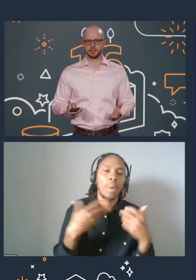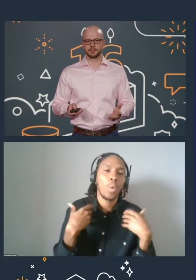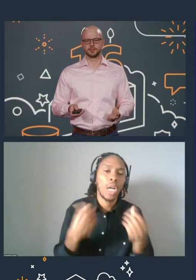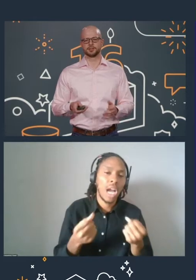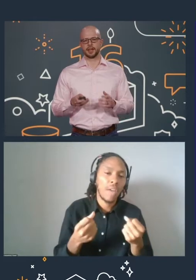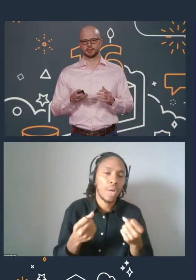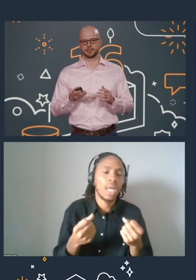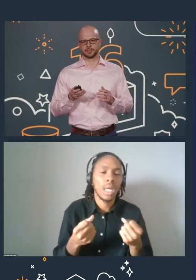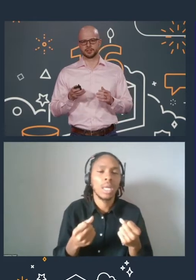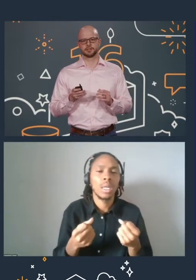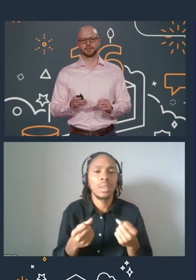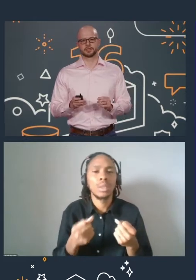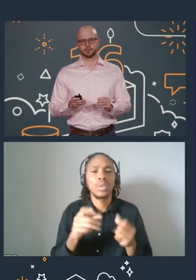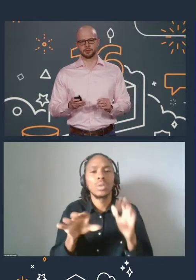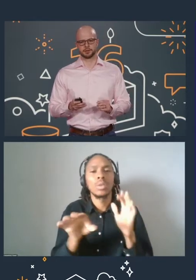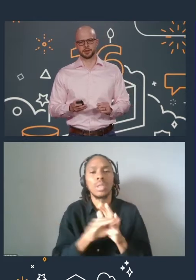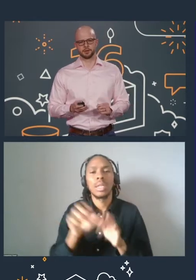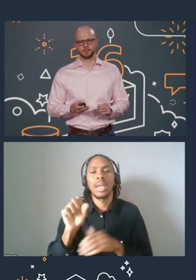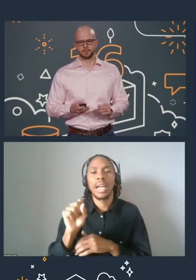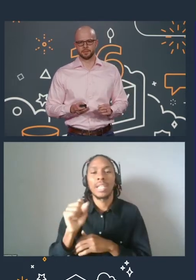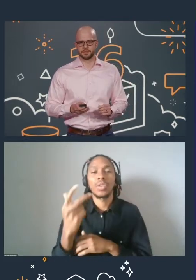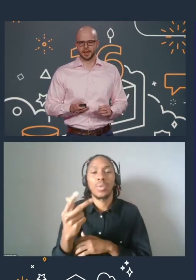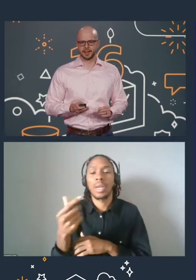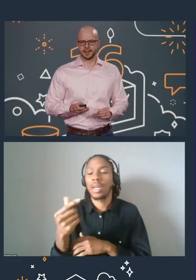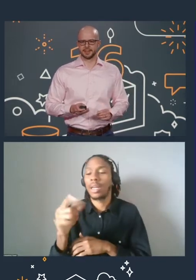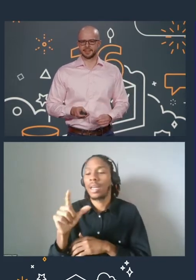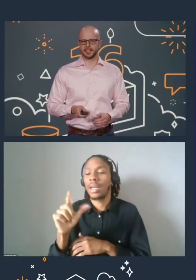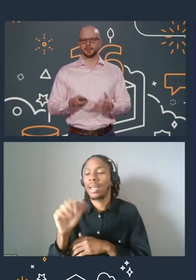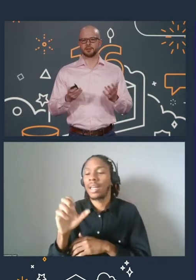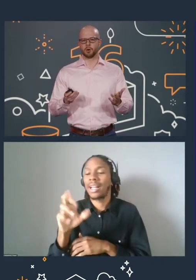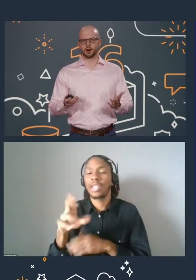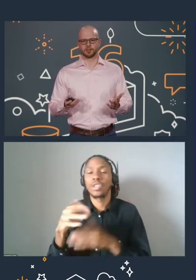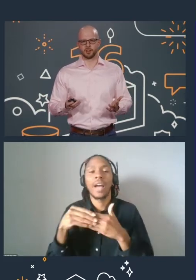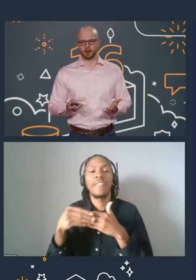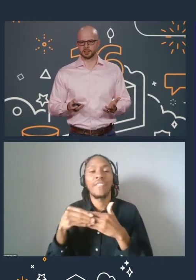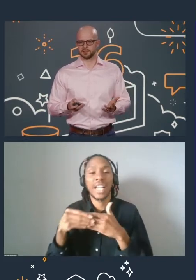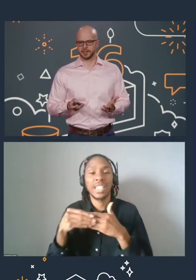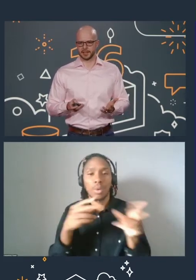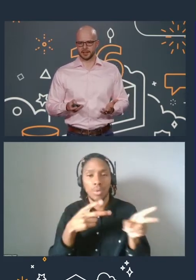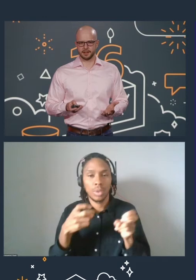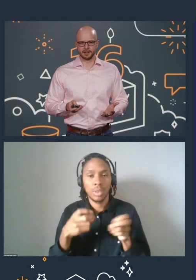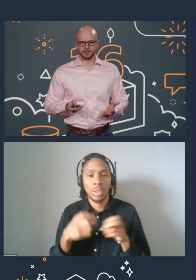you can choose S3 Glacier Flexible Retrieval, and to save even more on long-lived data